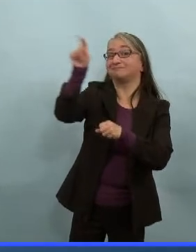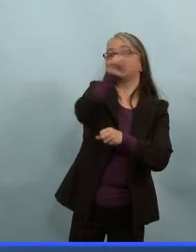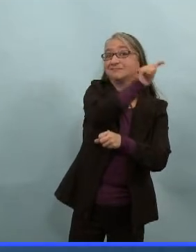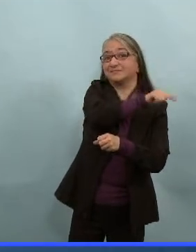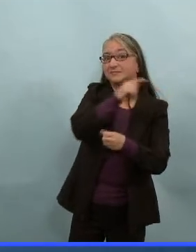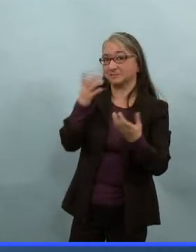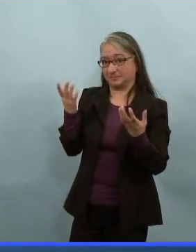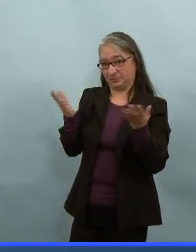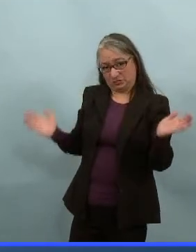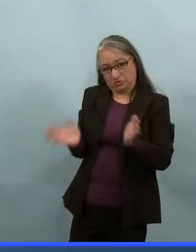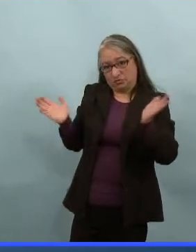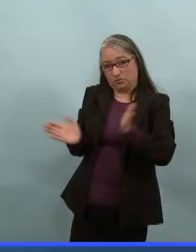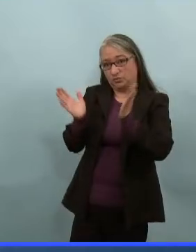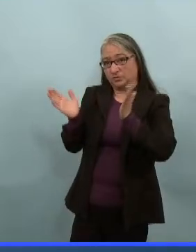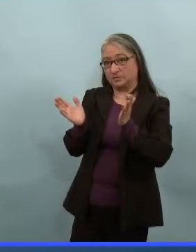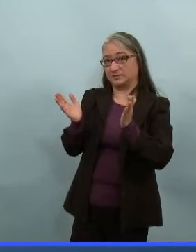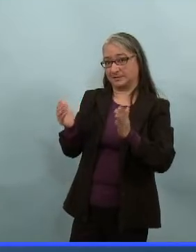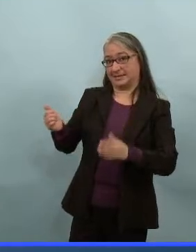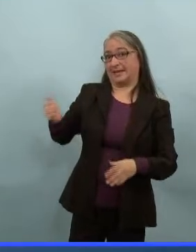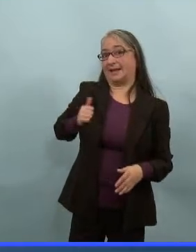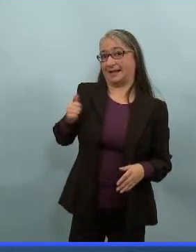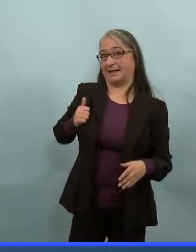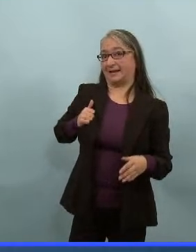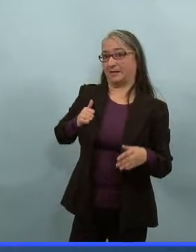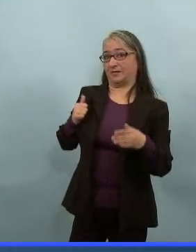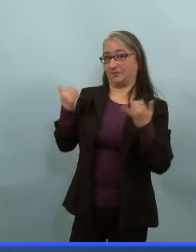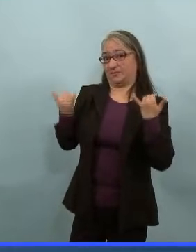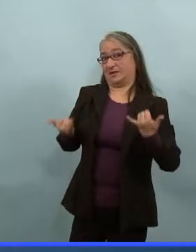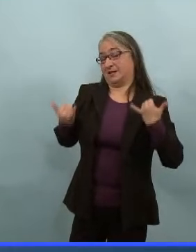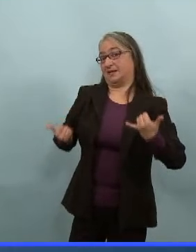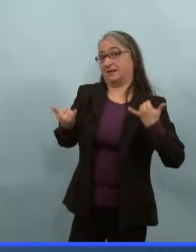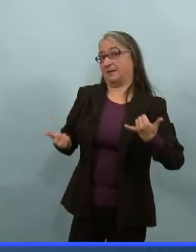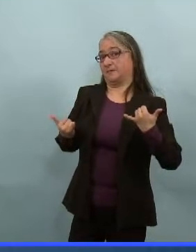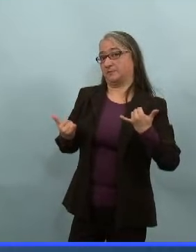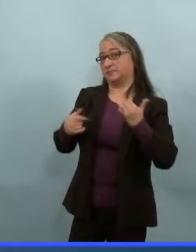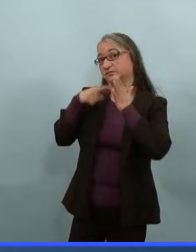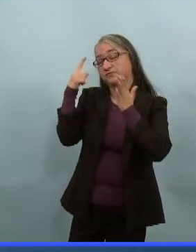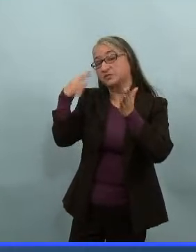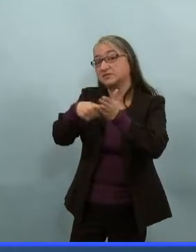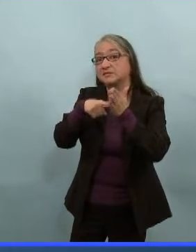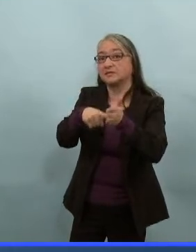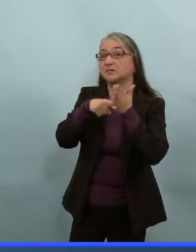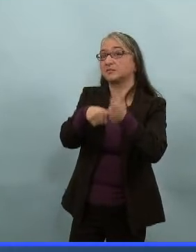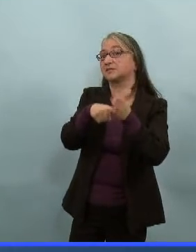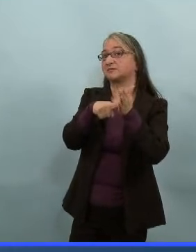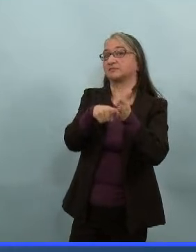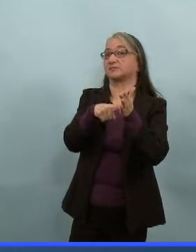the variables that canada is facing such as like our media our weather our health care system